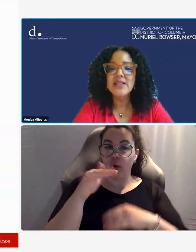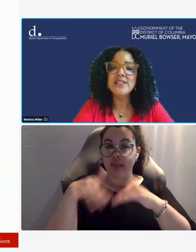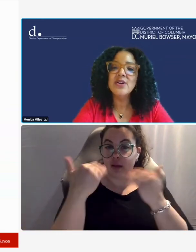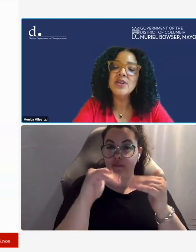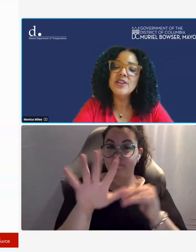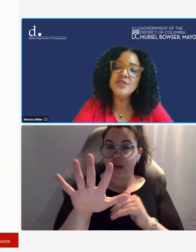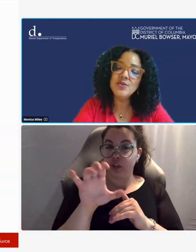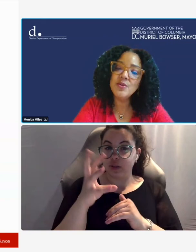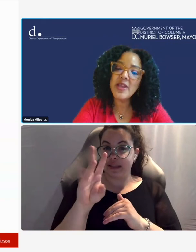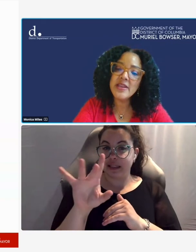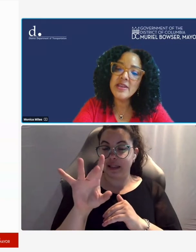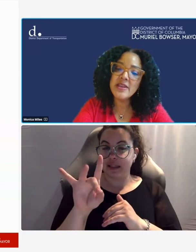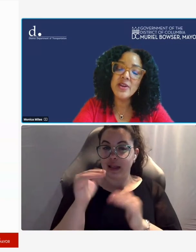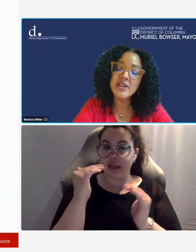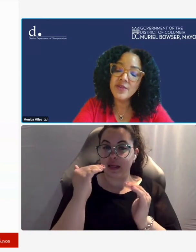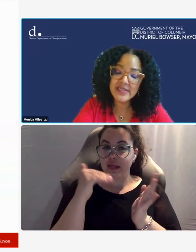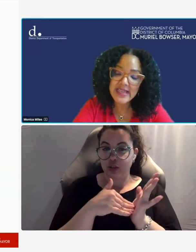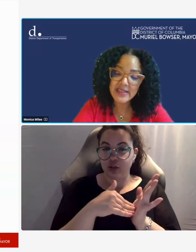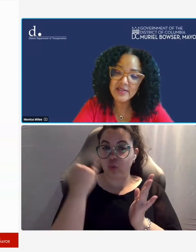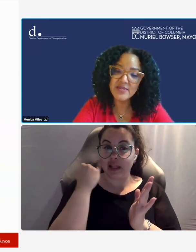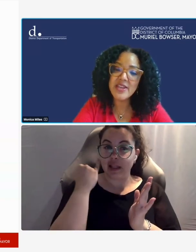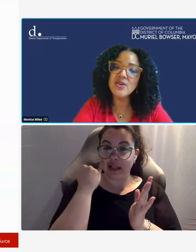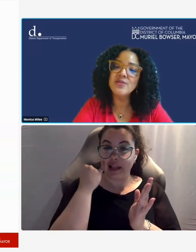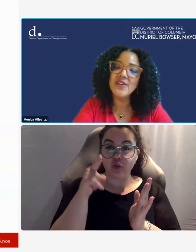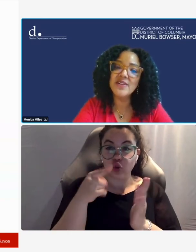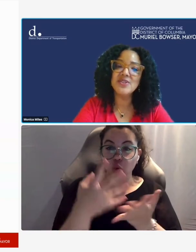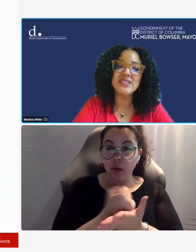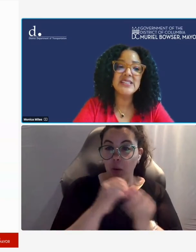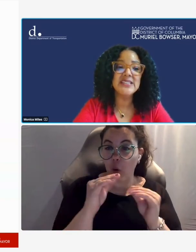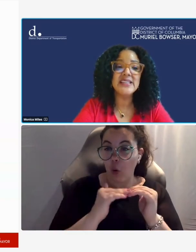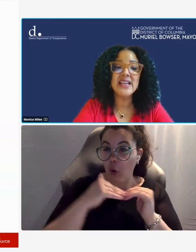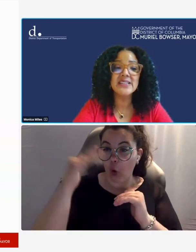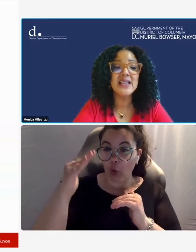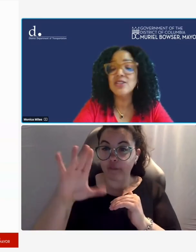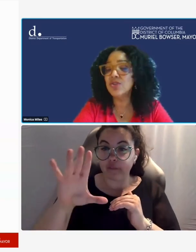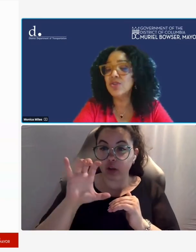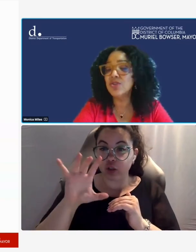so if you make or any of your executives make over 568 thousand dollars you already